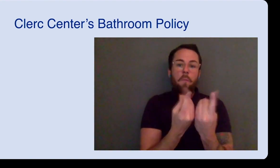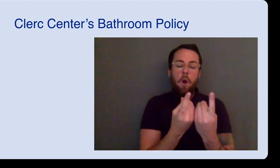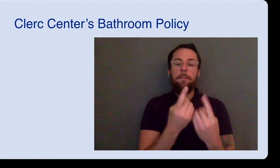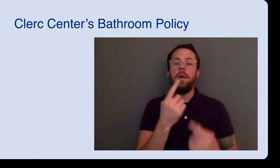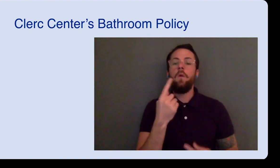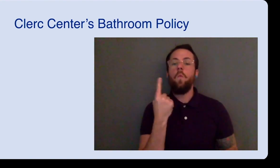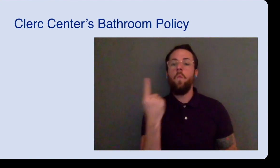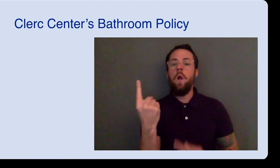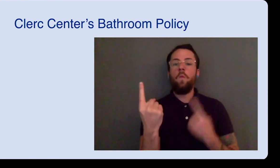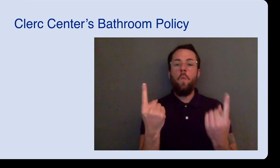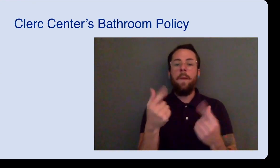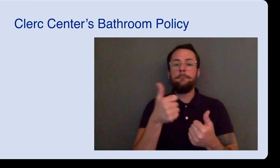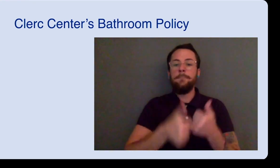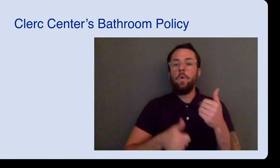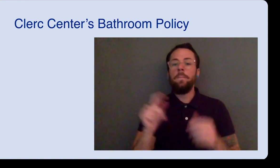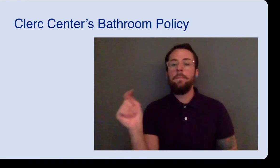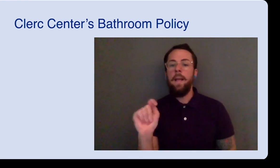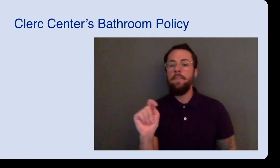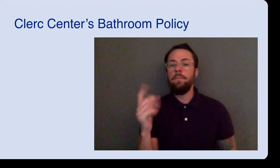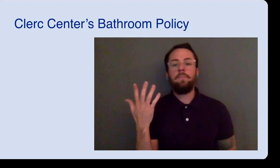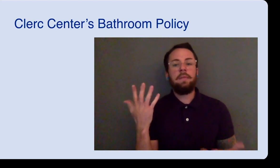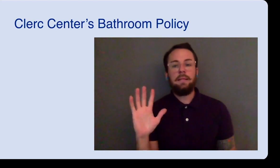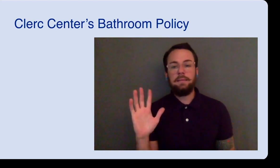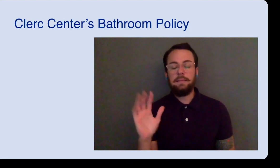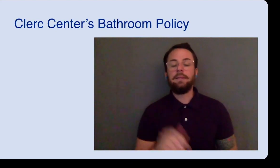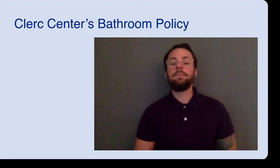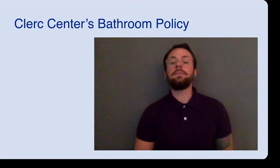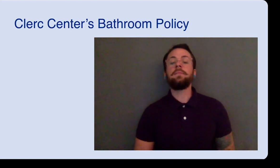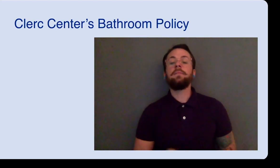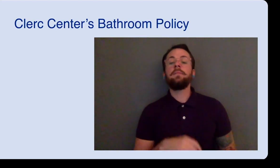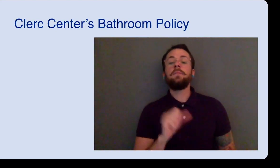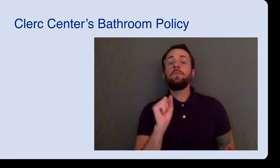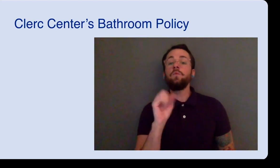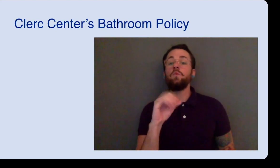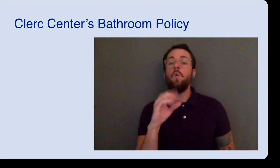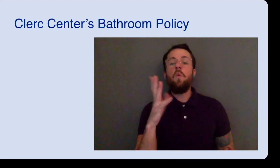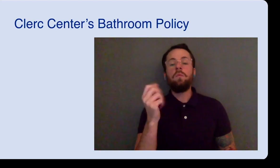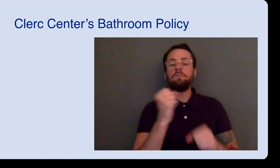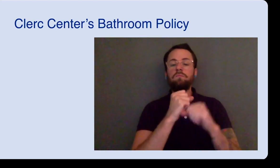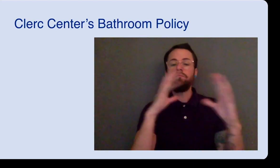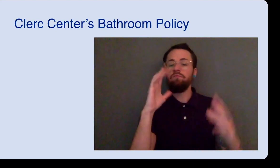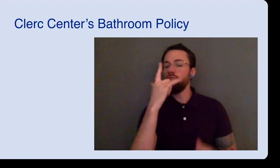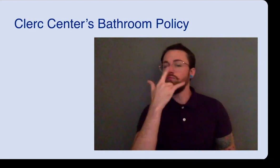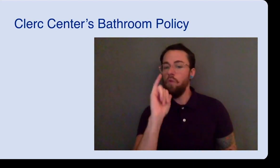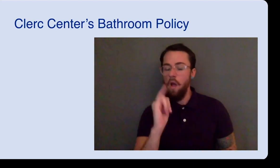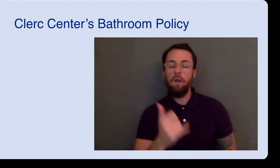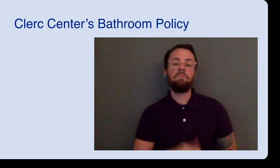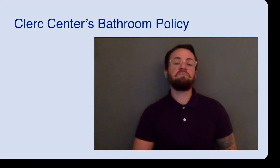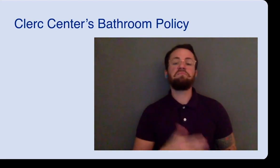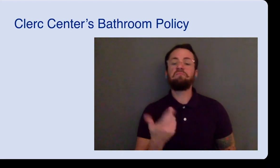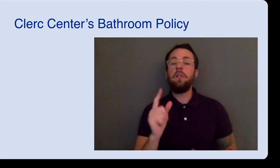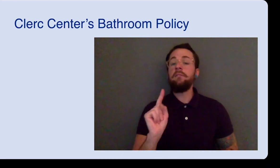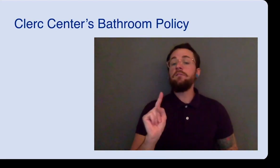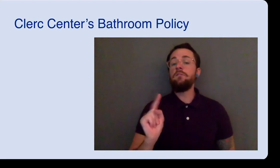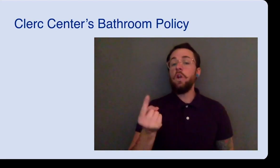a blue and a yellow tag, all students in each department takes one of those tags to go to